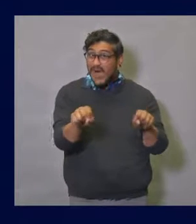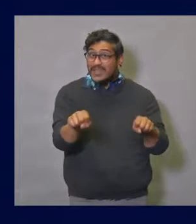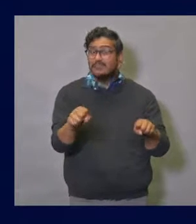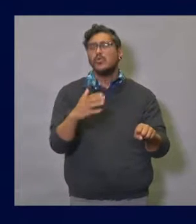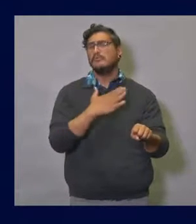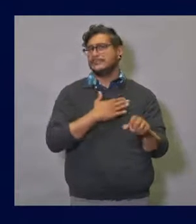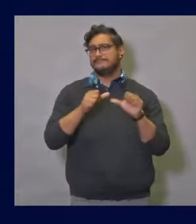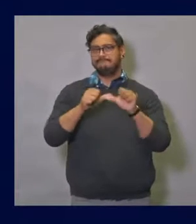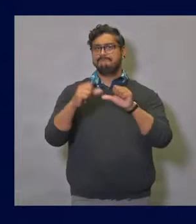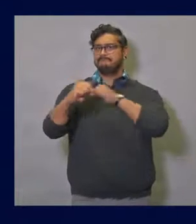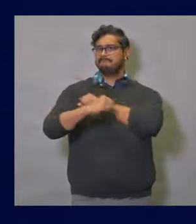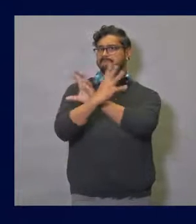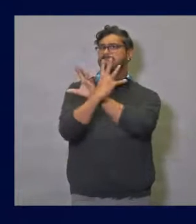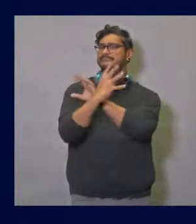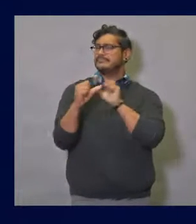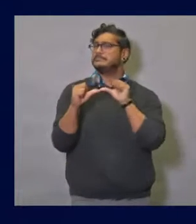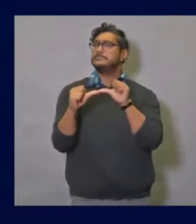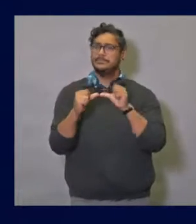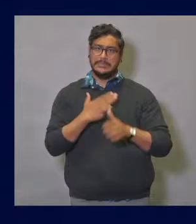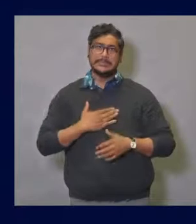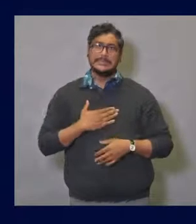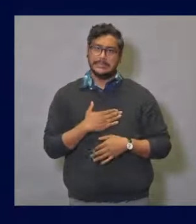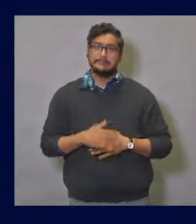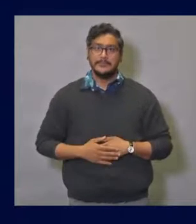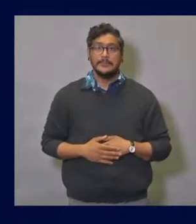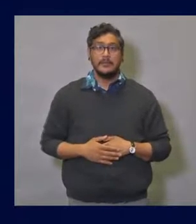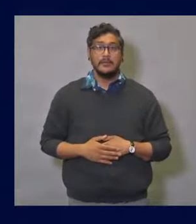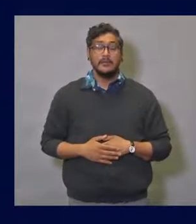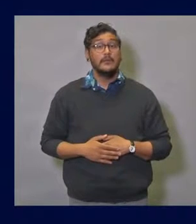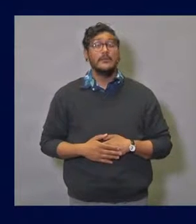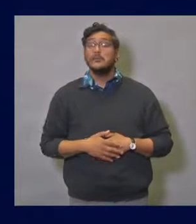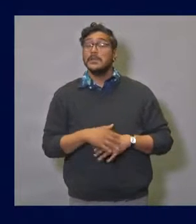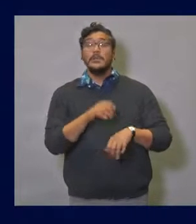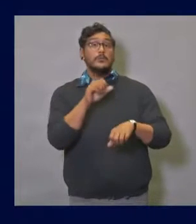SEGUIMOS VIÉNDOLE A ESTAS